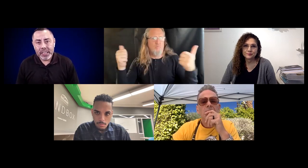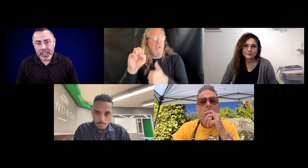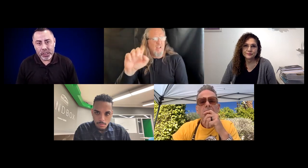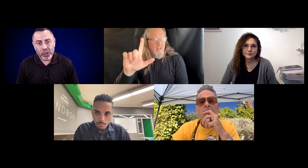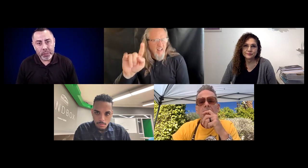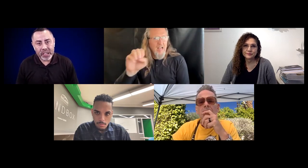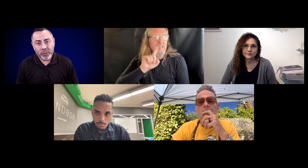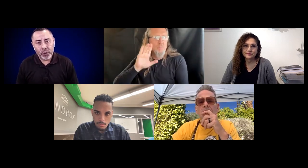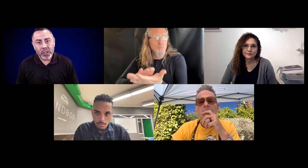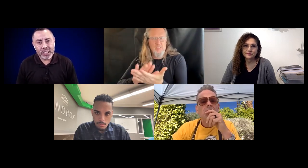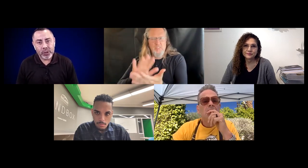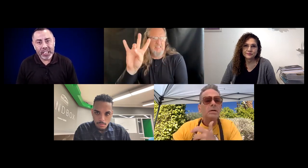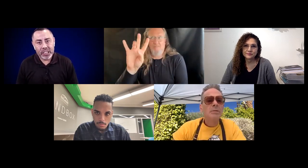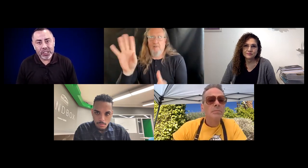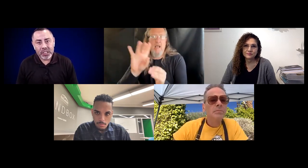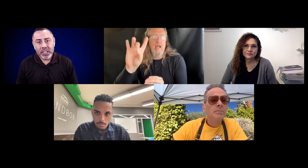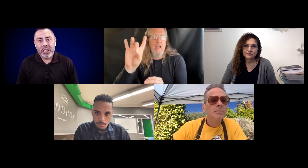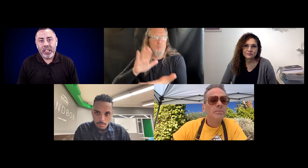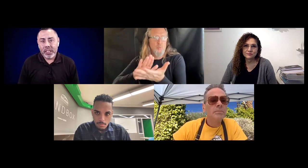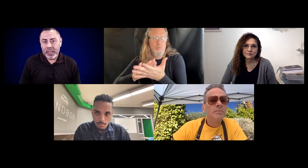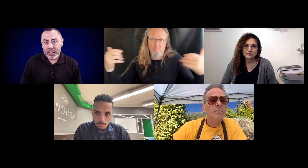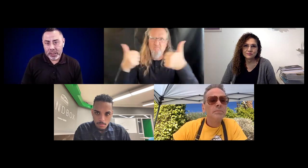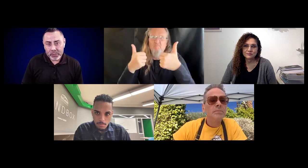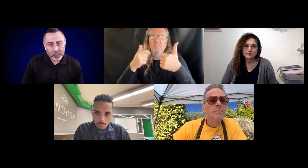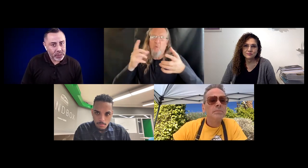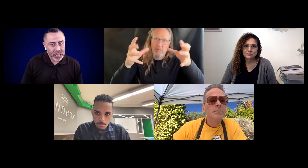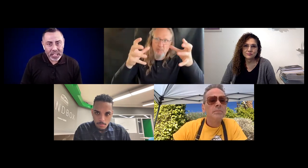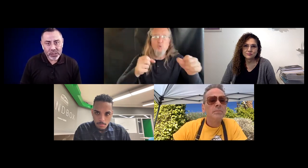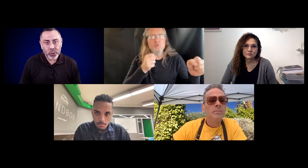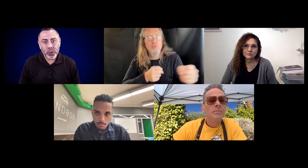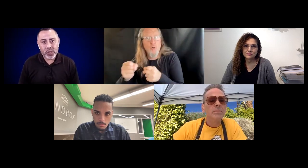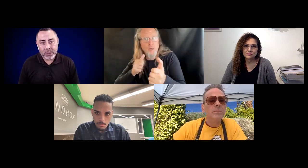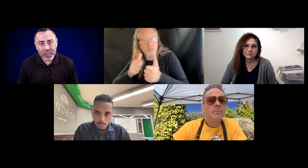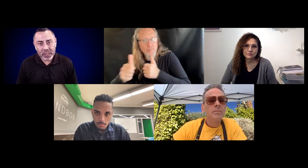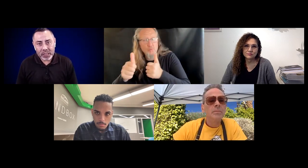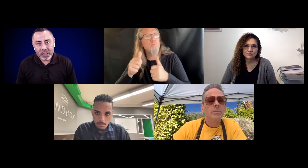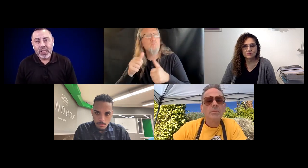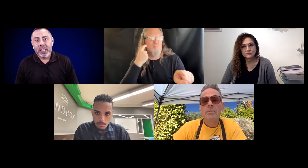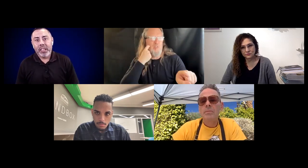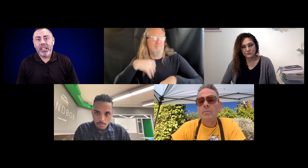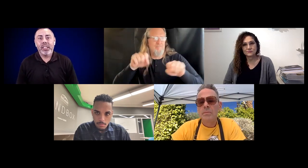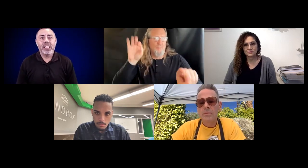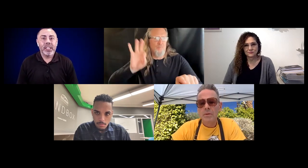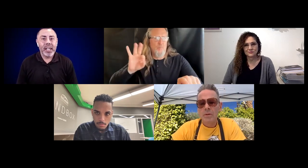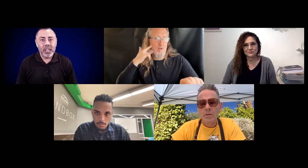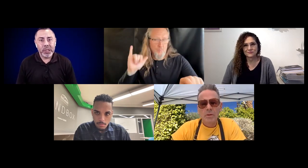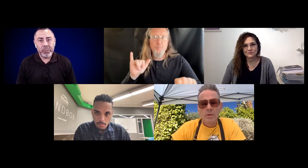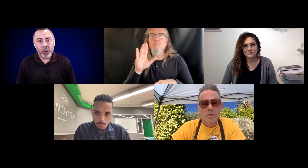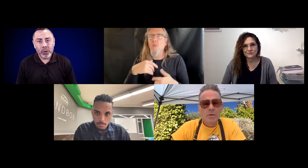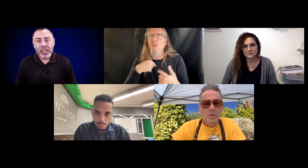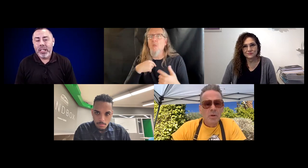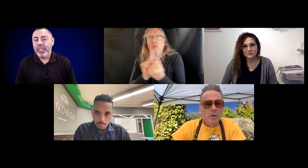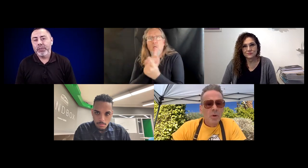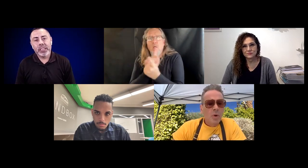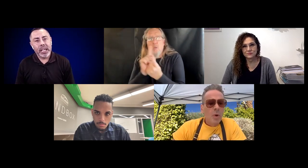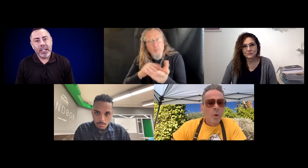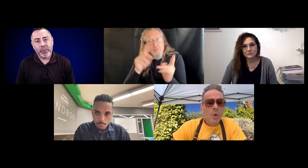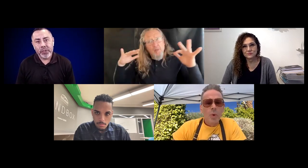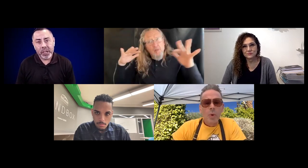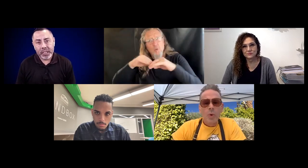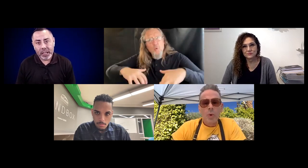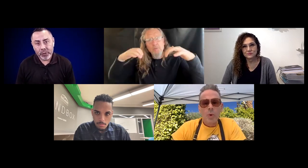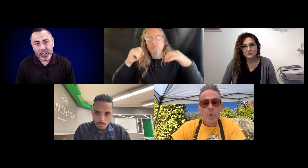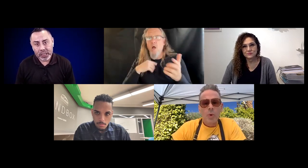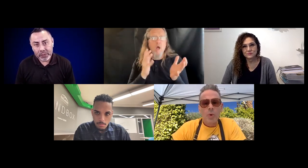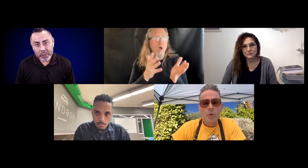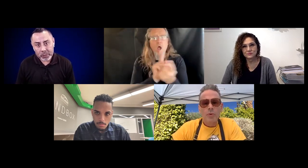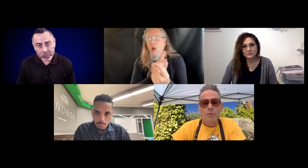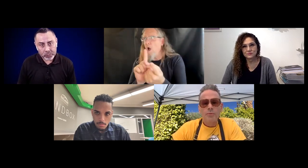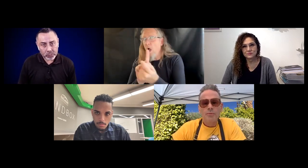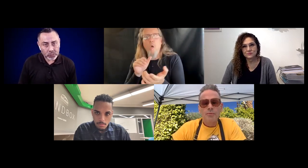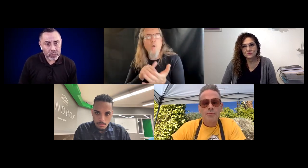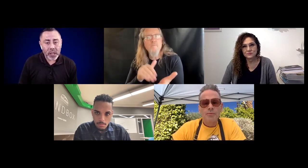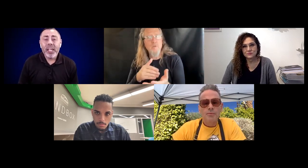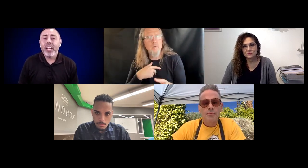It's a tournament for high school age. 8 schools compete in an academic bowl. They recently had it in Fremont, California.